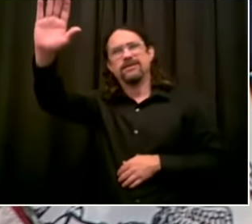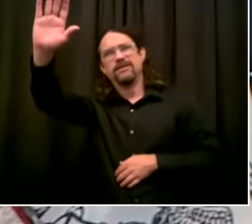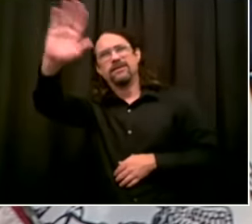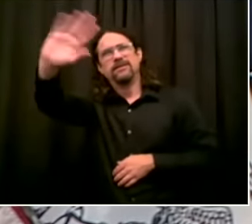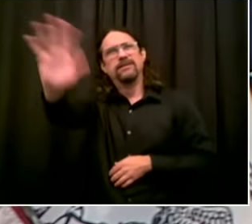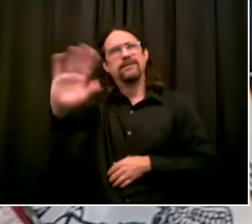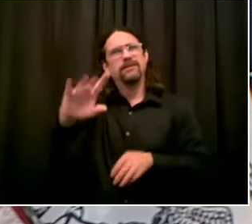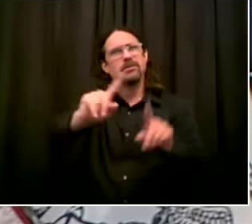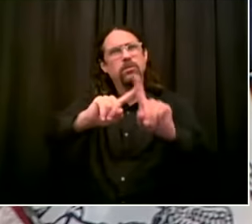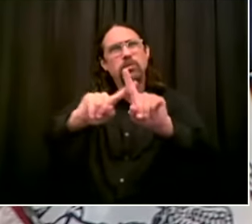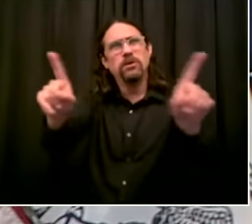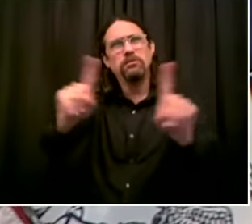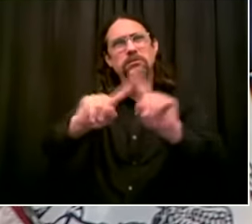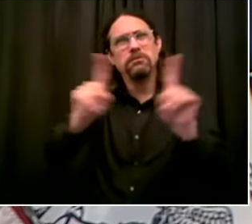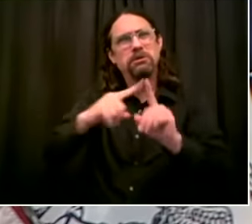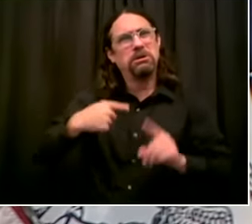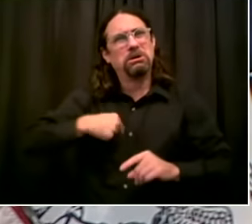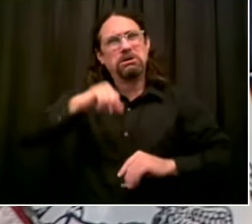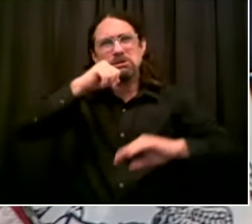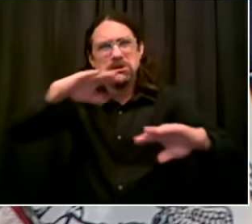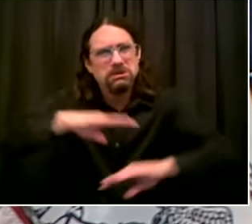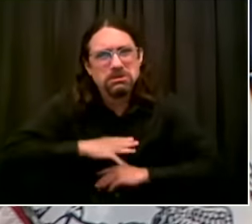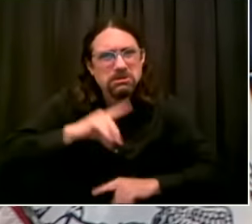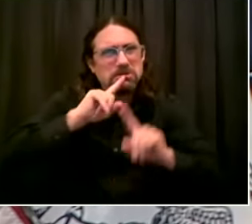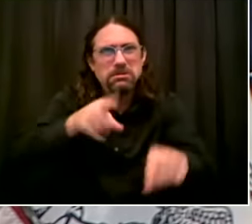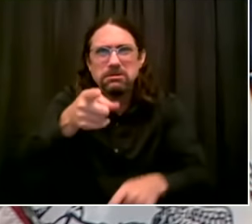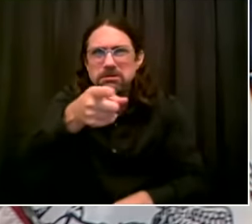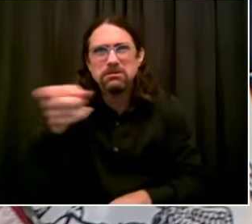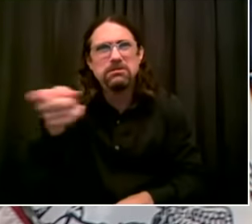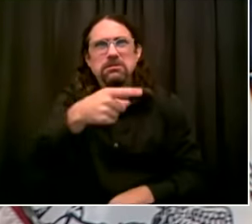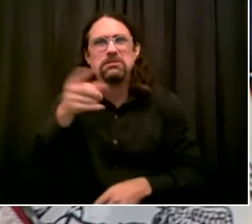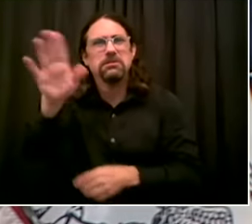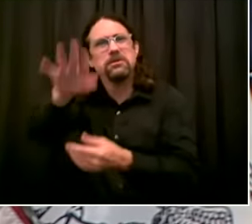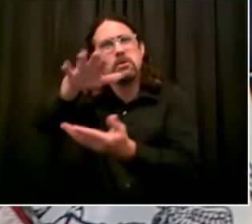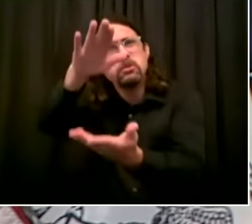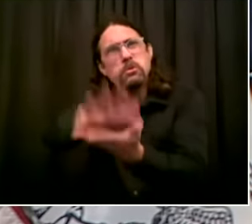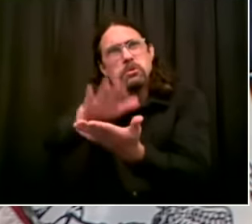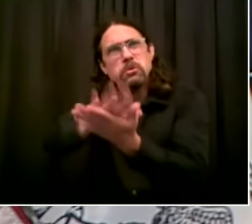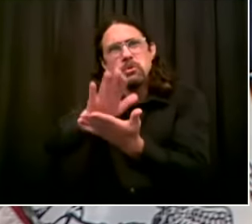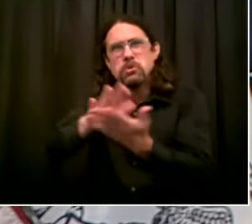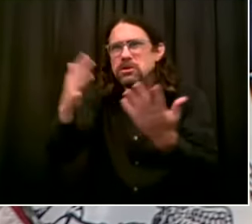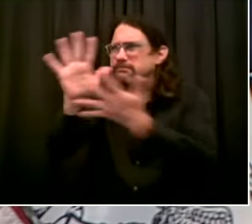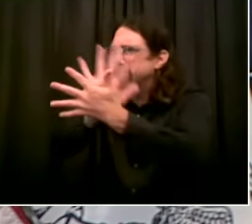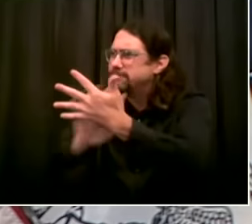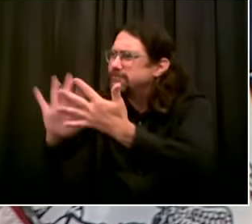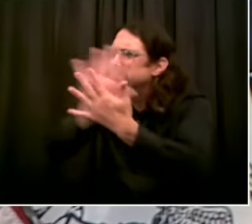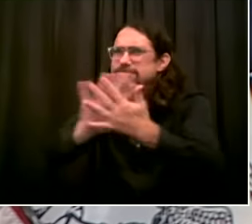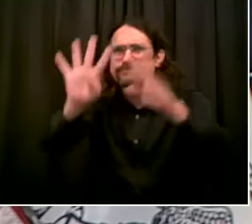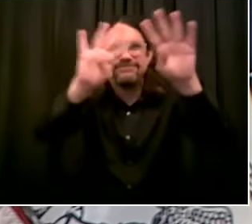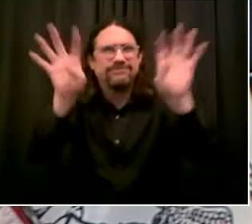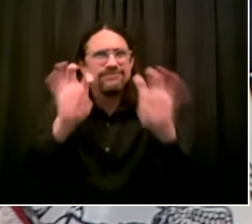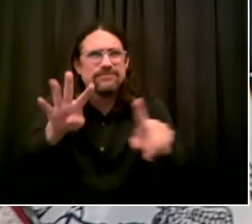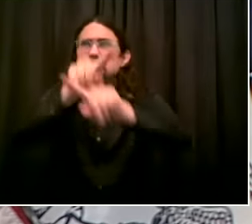ATTH THEY ARE STAYING DOWN. THEORETICAL BECAUSE WE ARE NOT NEAR THAT POINT NOW. FI AAT NY PONIT IT WERE TO HAPPEN WE COULD